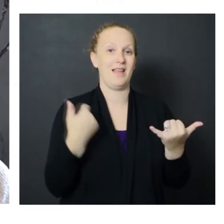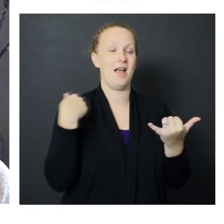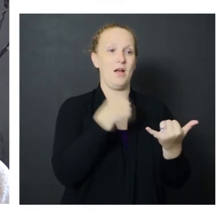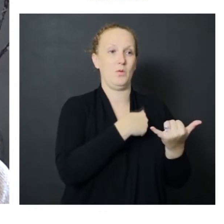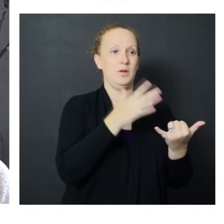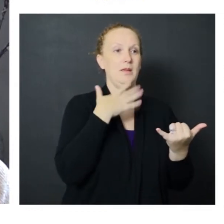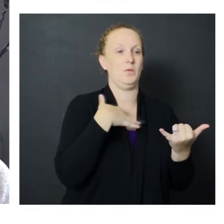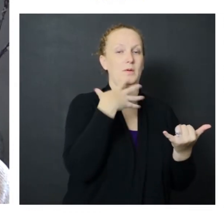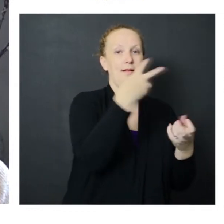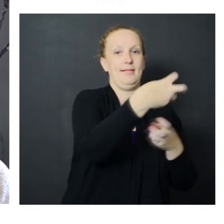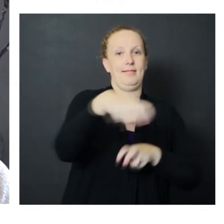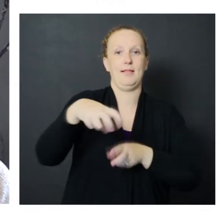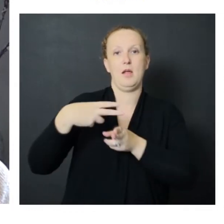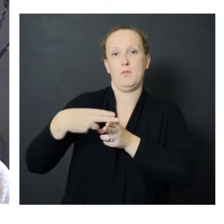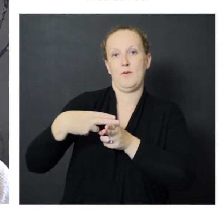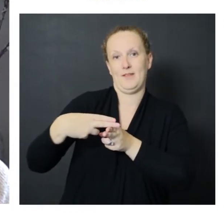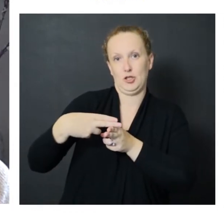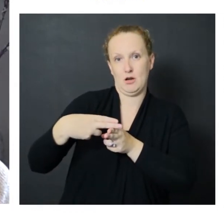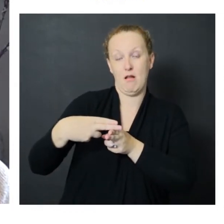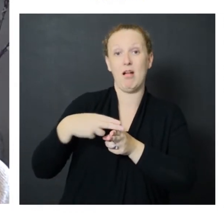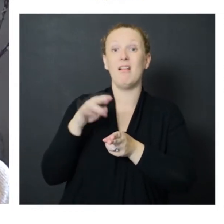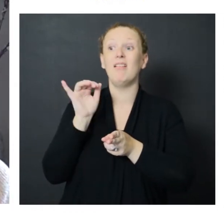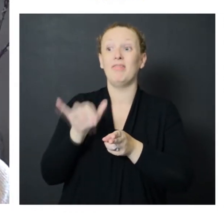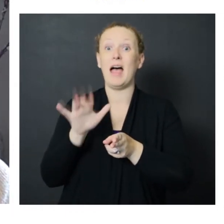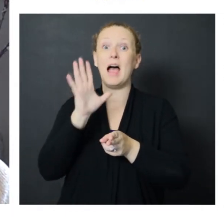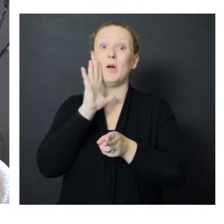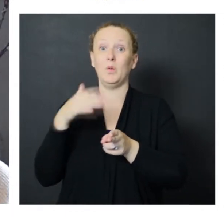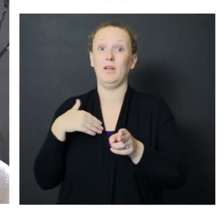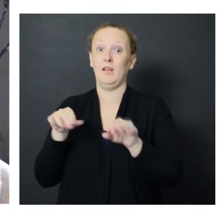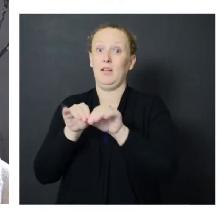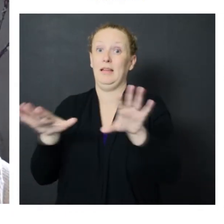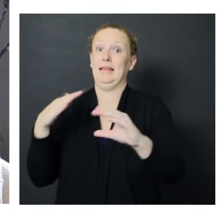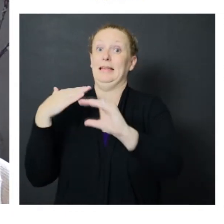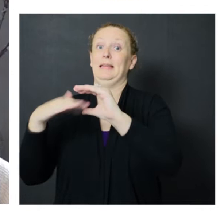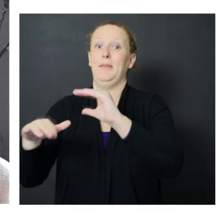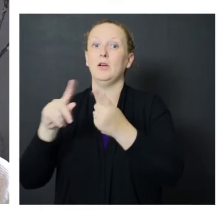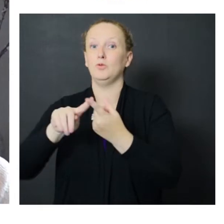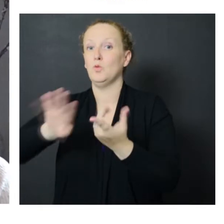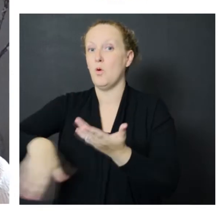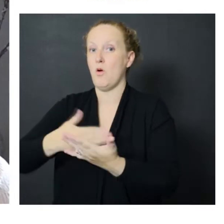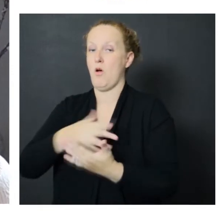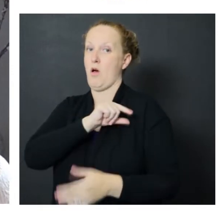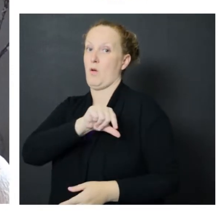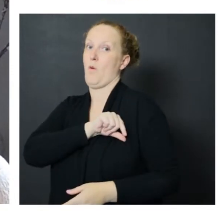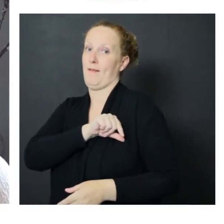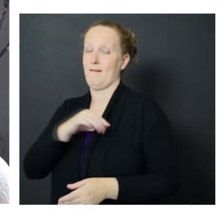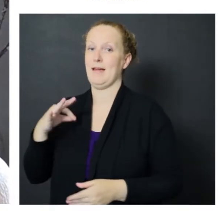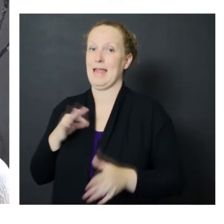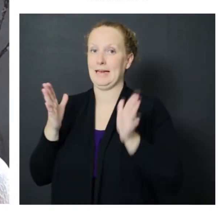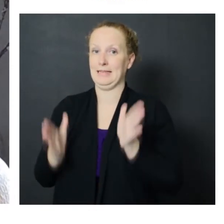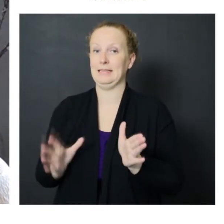actually emailed yesterday to all qualified candidates, and it's valid until May 22, of 2021.